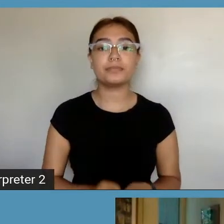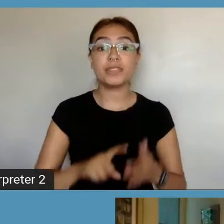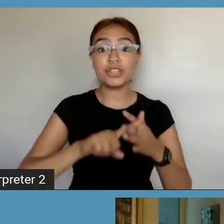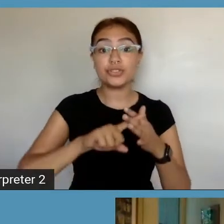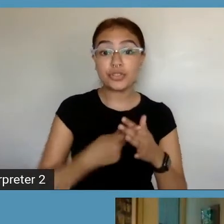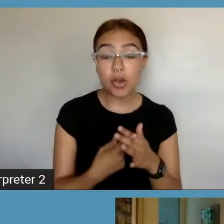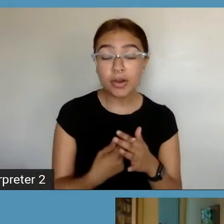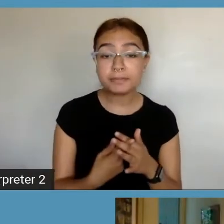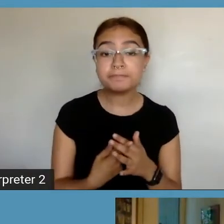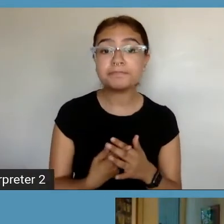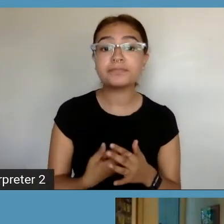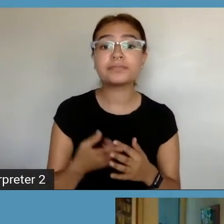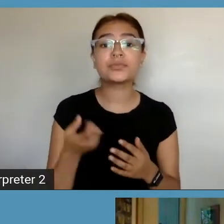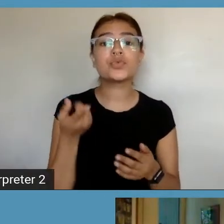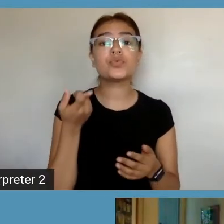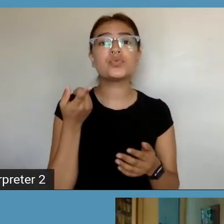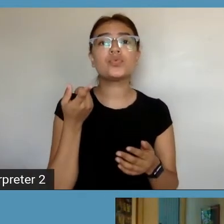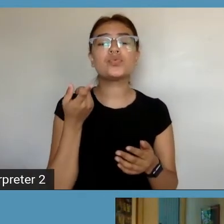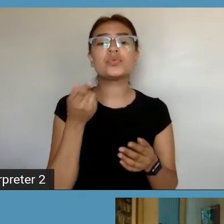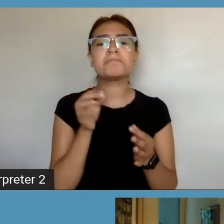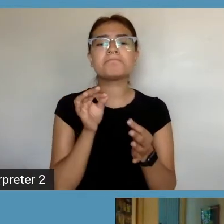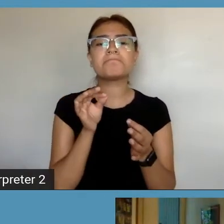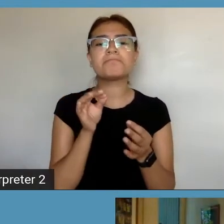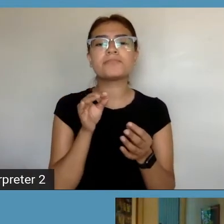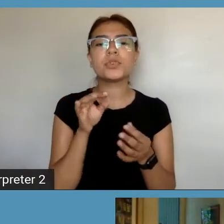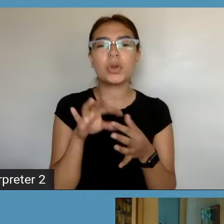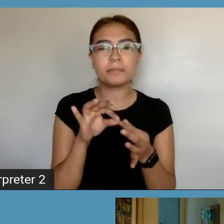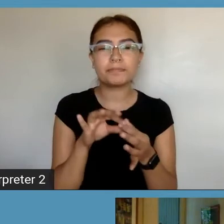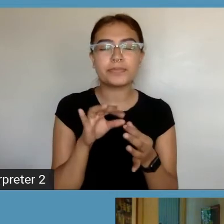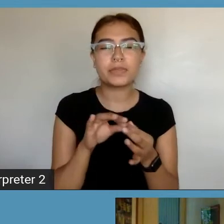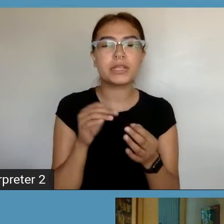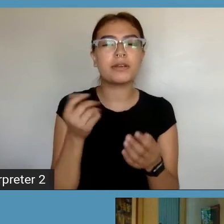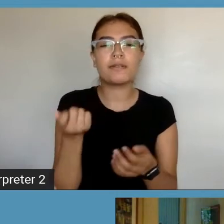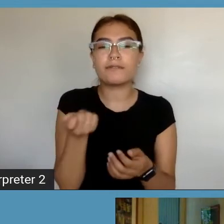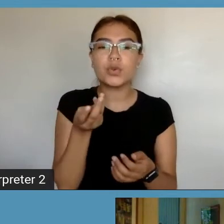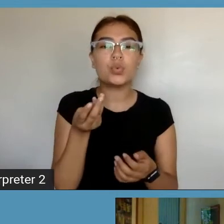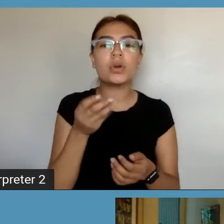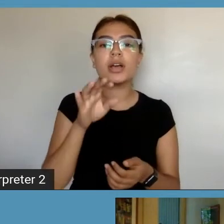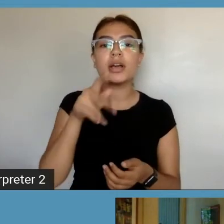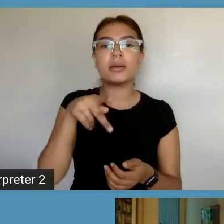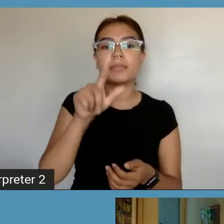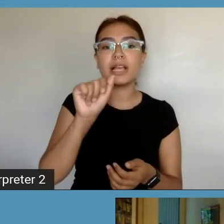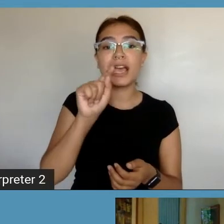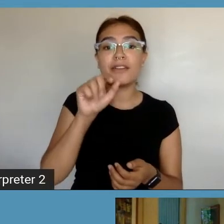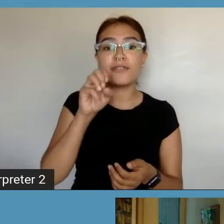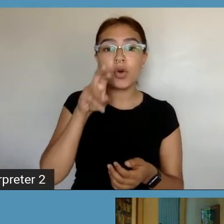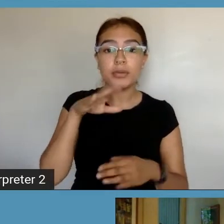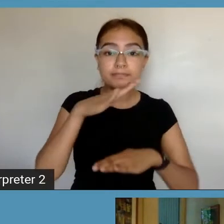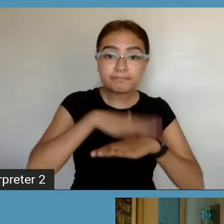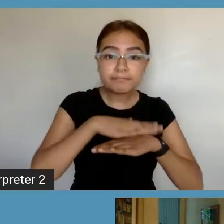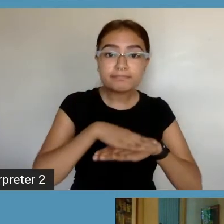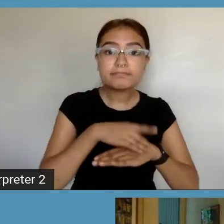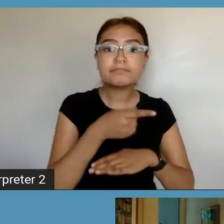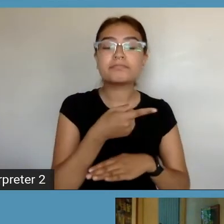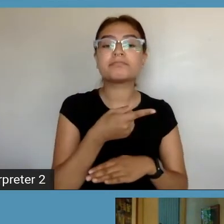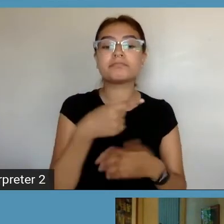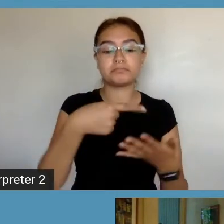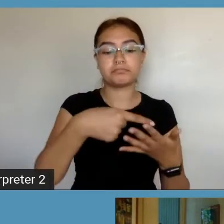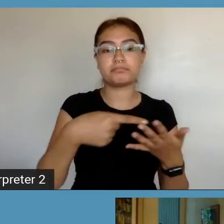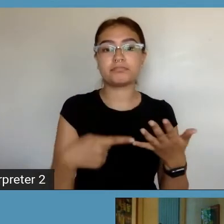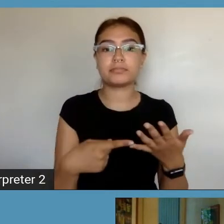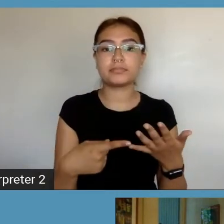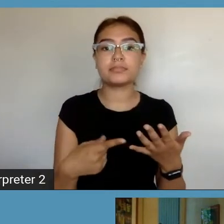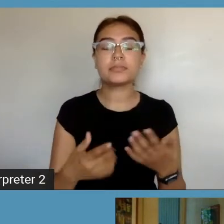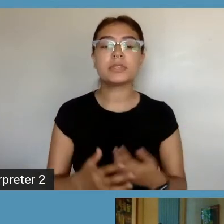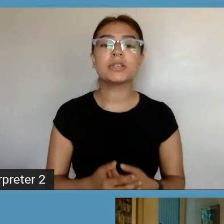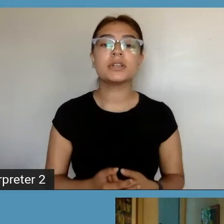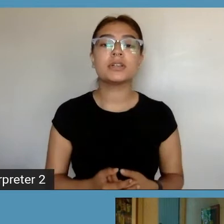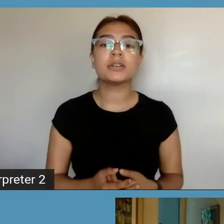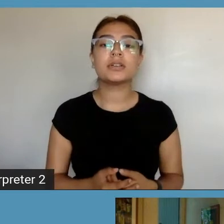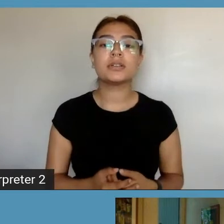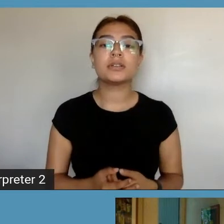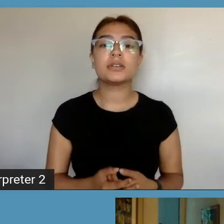few platforms out there, such as Content DM, past perfect, what platforms are out there and how do